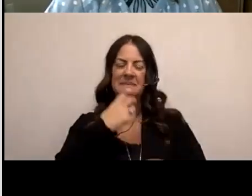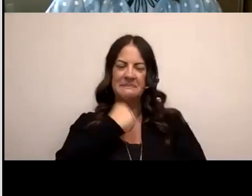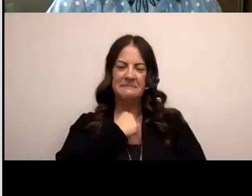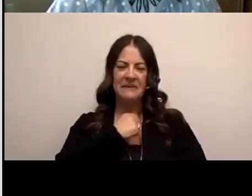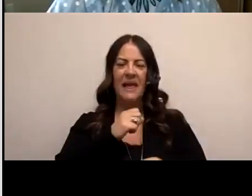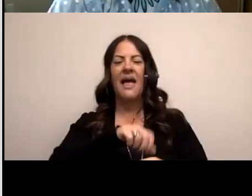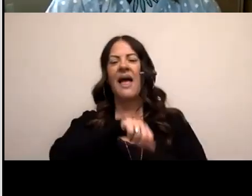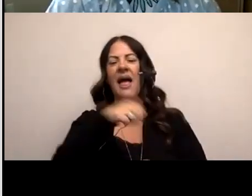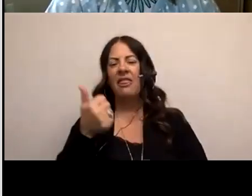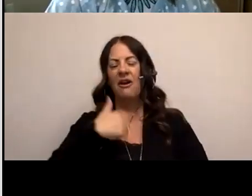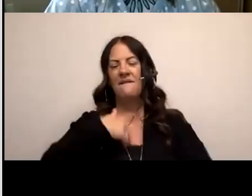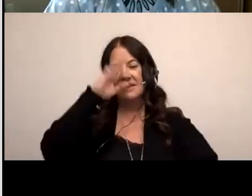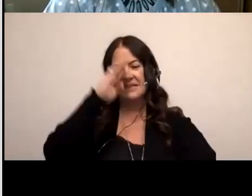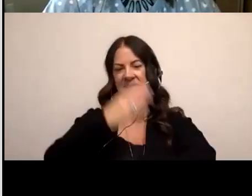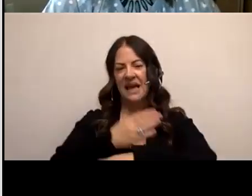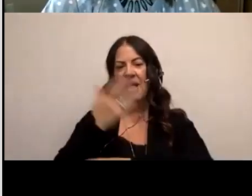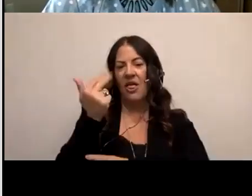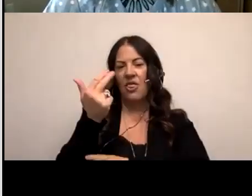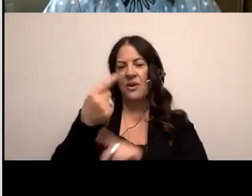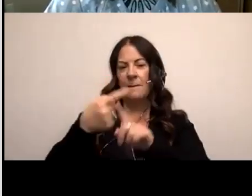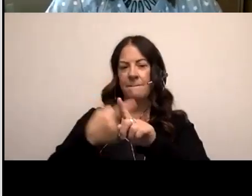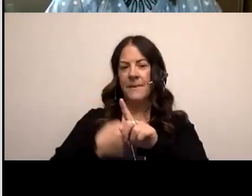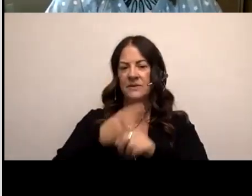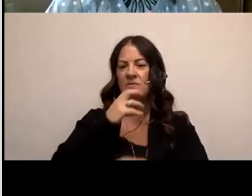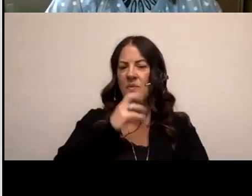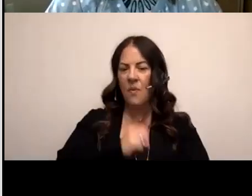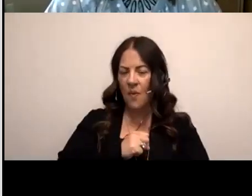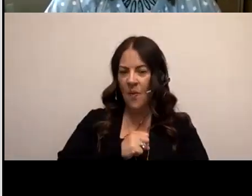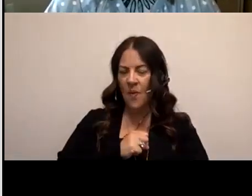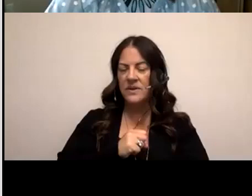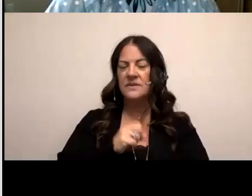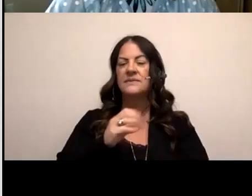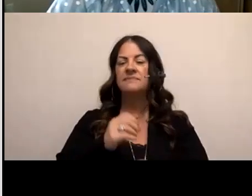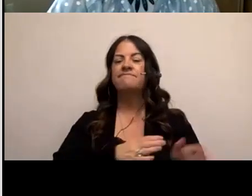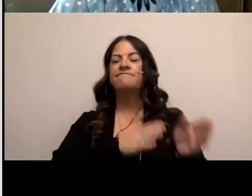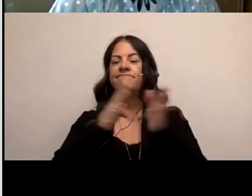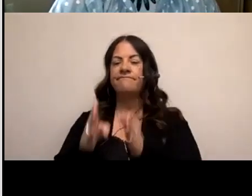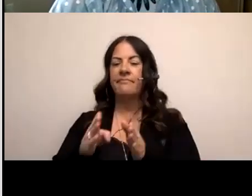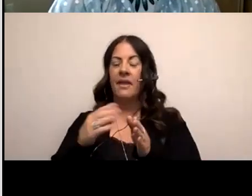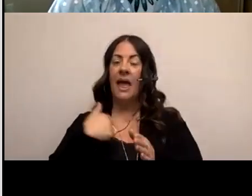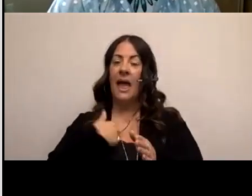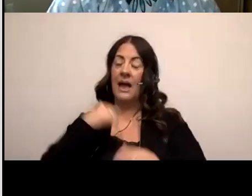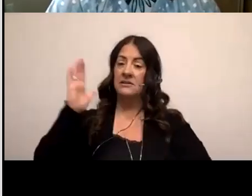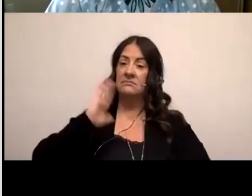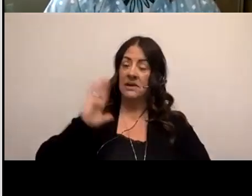SON WHO IS 13 MONTHS OLD I COME TO THIS WORK AS A SURVIVOR OF CHILDHOOD SEXUAL ABUSE AND